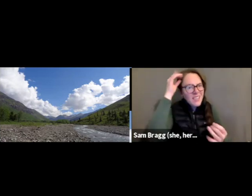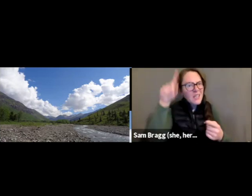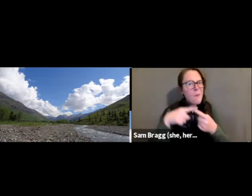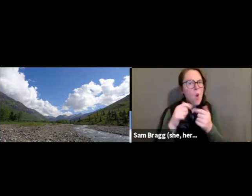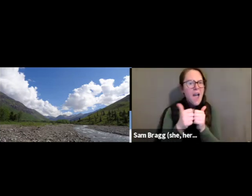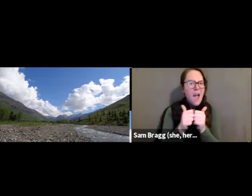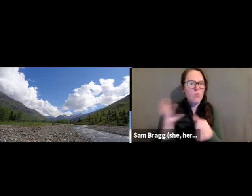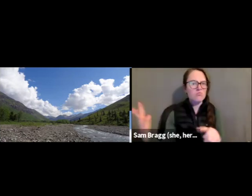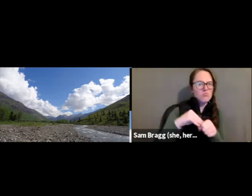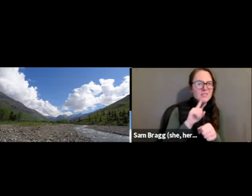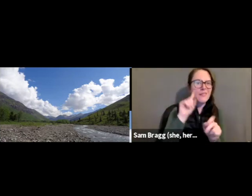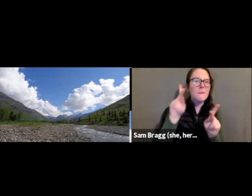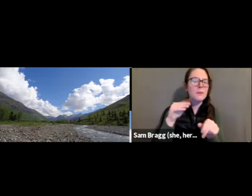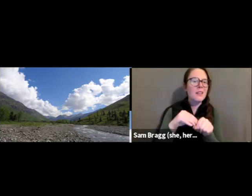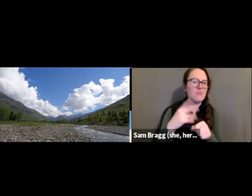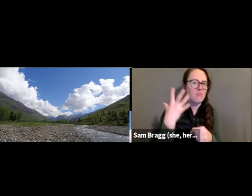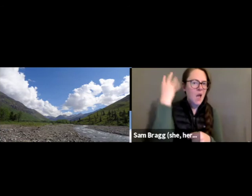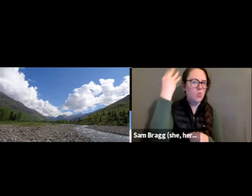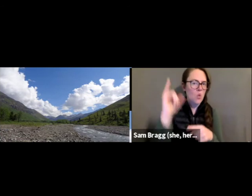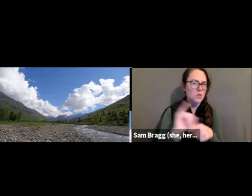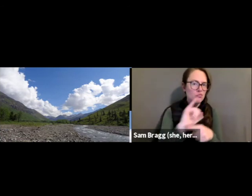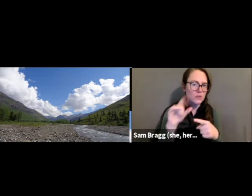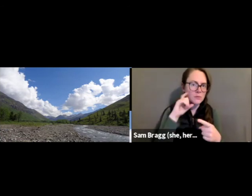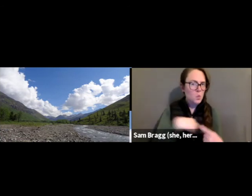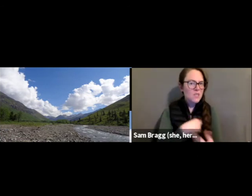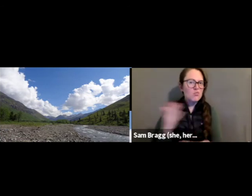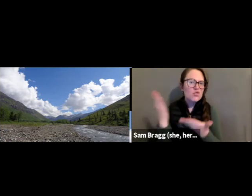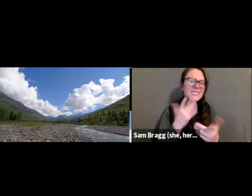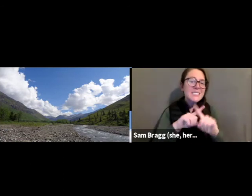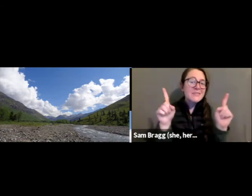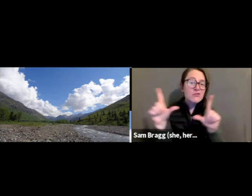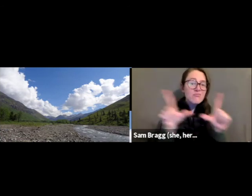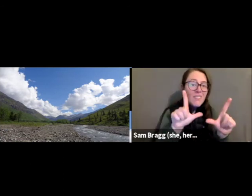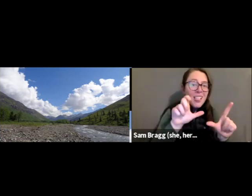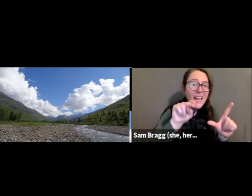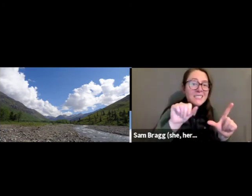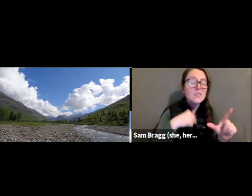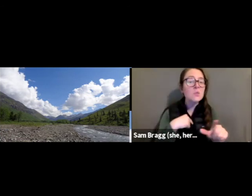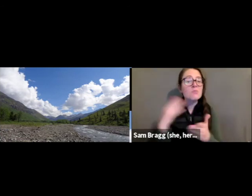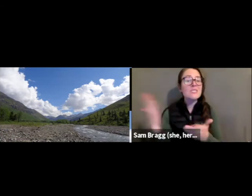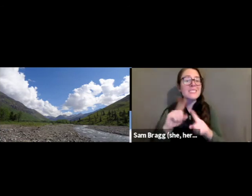and i invite the hearing people at this presentation to welcome deaf individuals into the